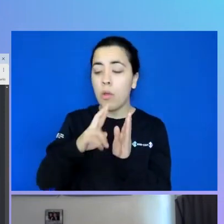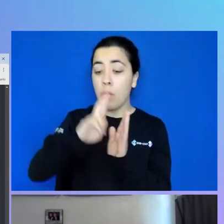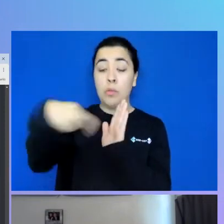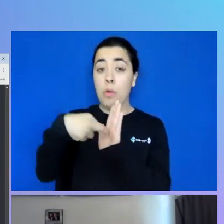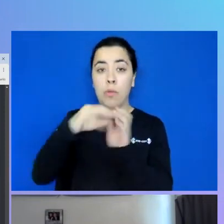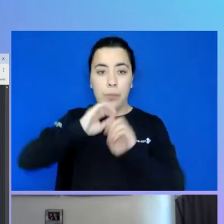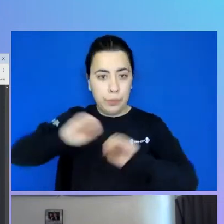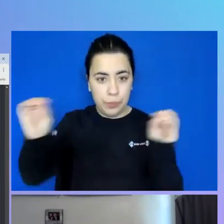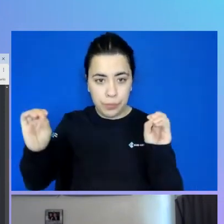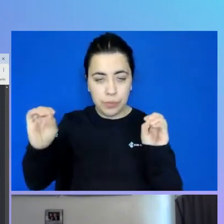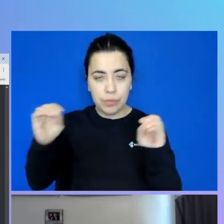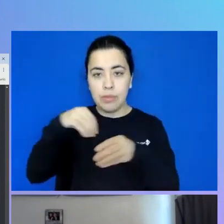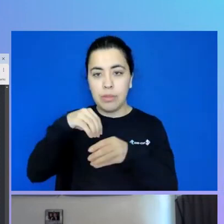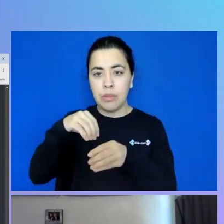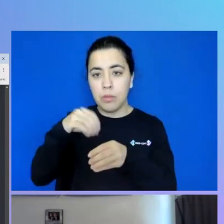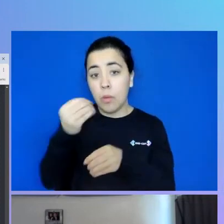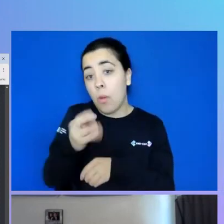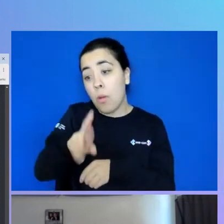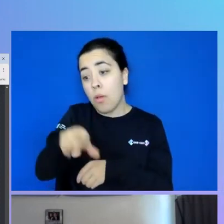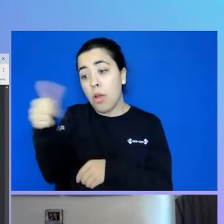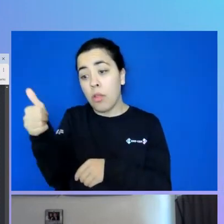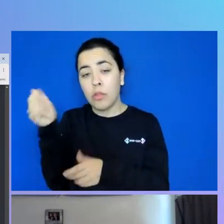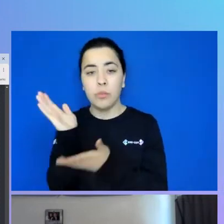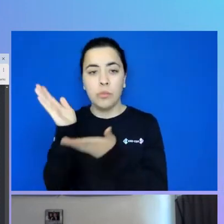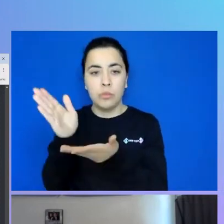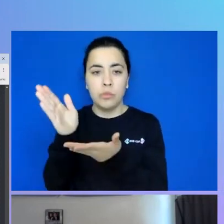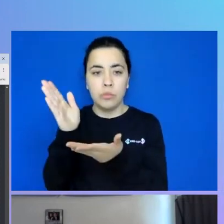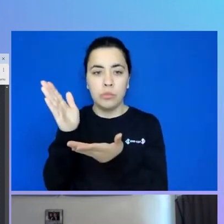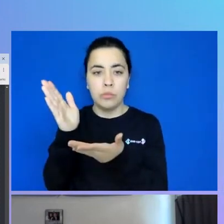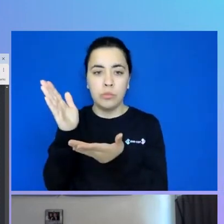extra effort. In fact, literally no extra effort on my part, I